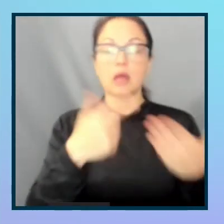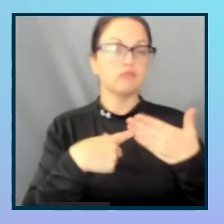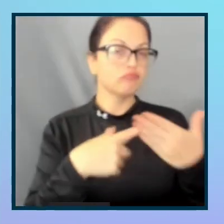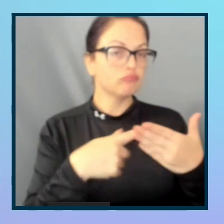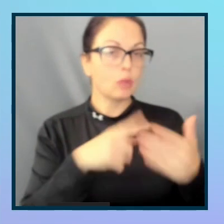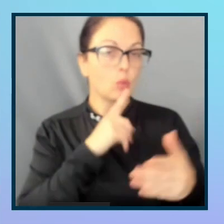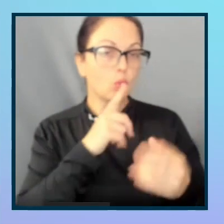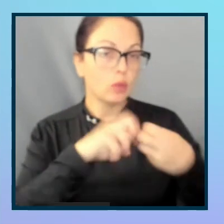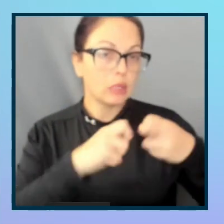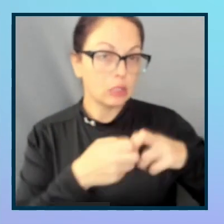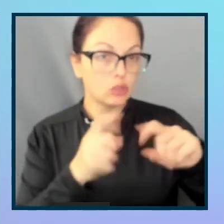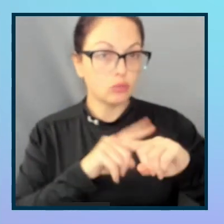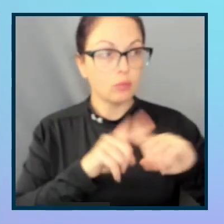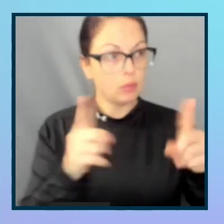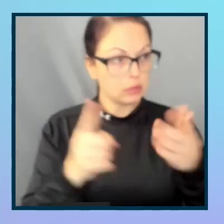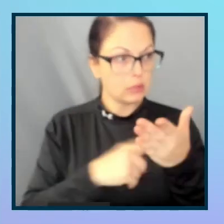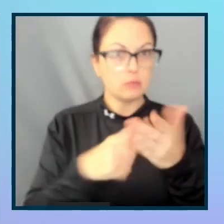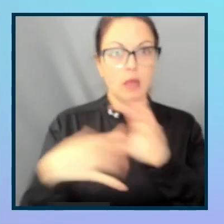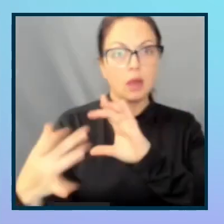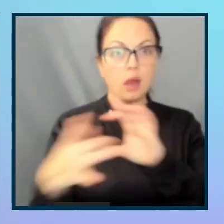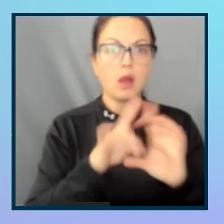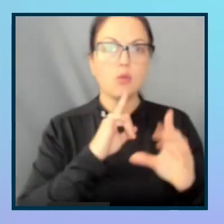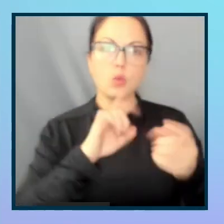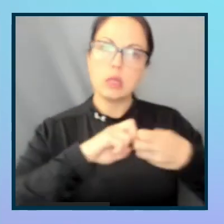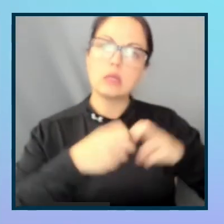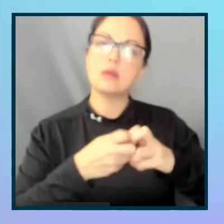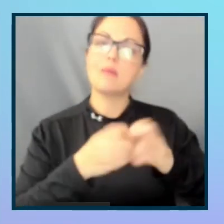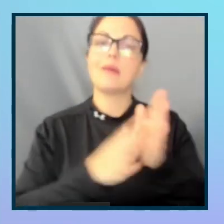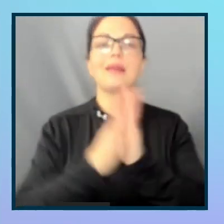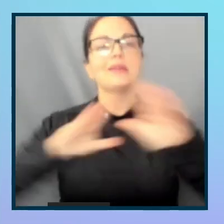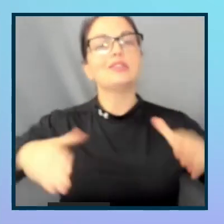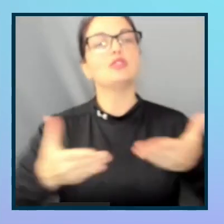but it encourages companies to do the right thing.